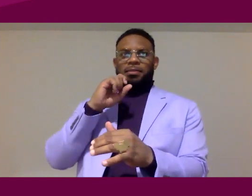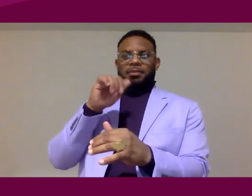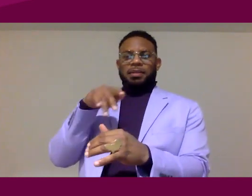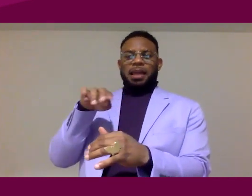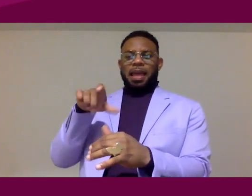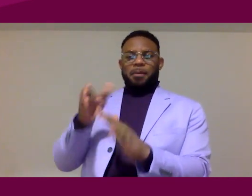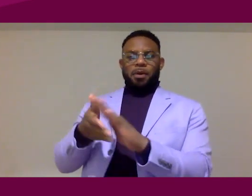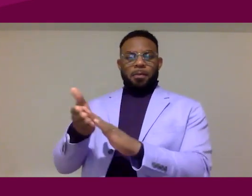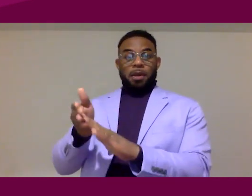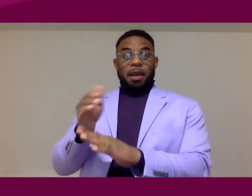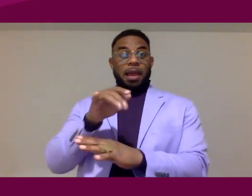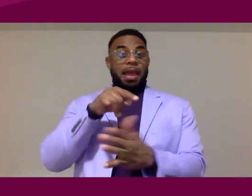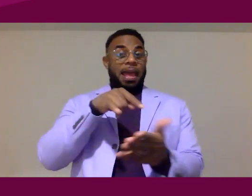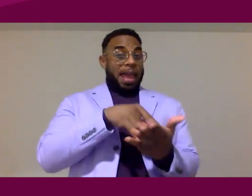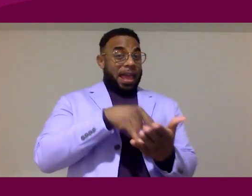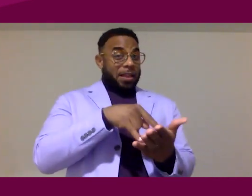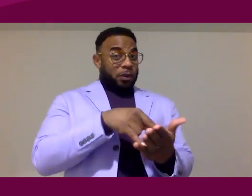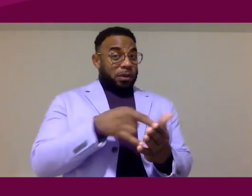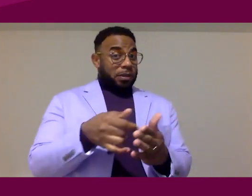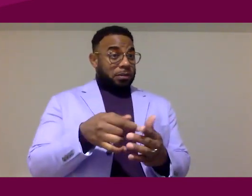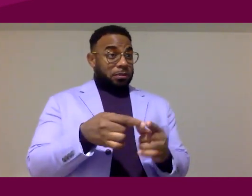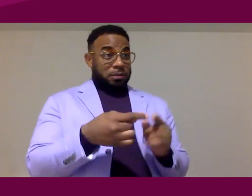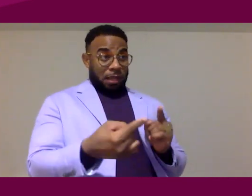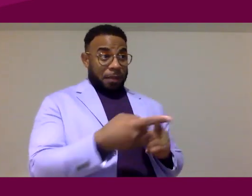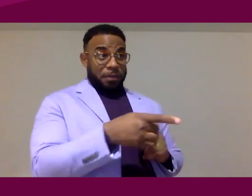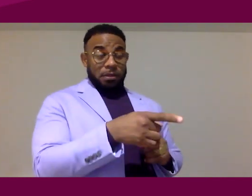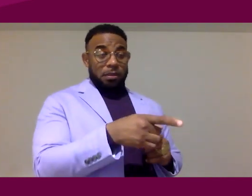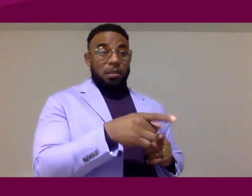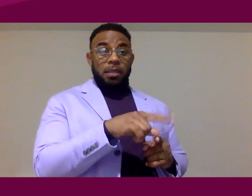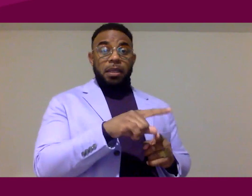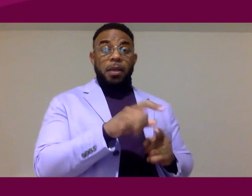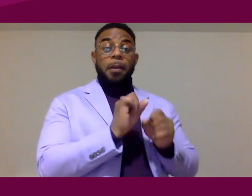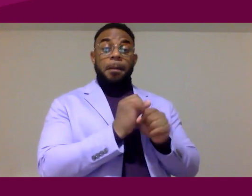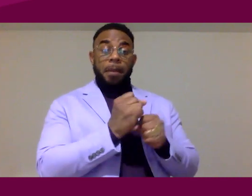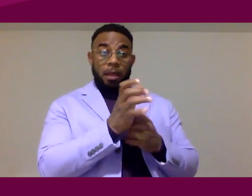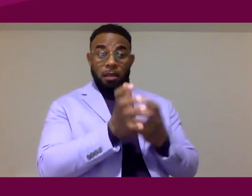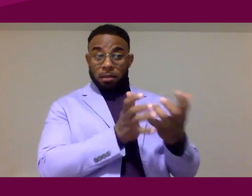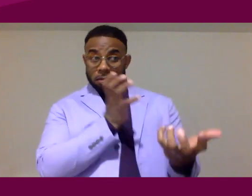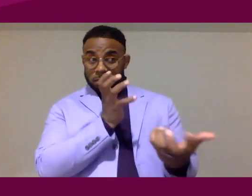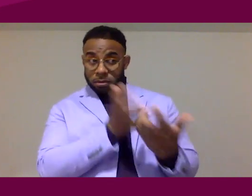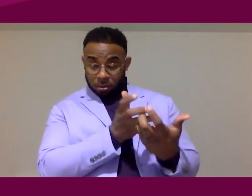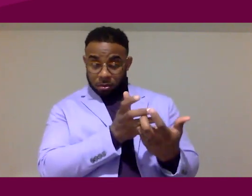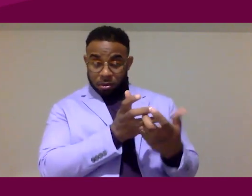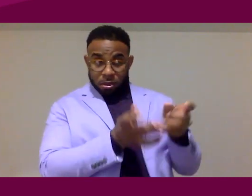Androids are the opposite, where they're made to be customizable.